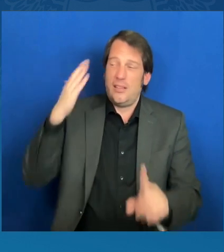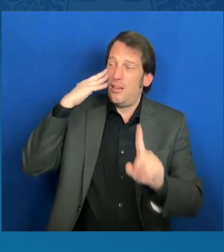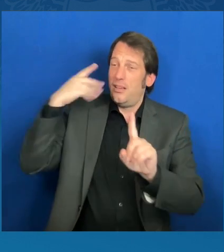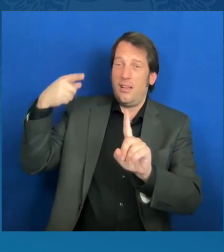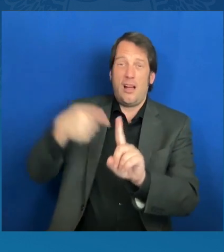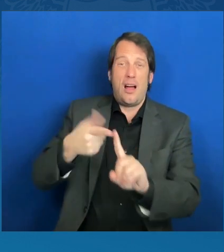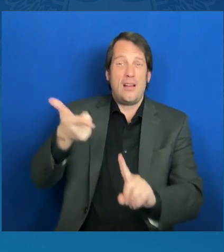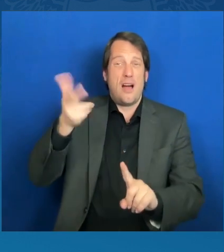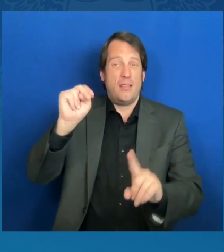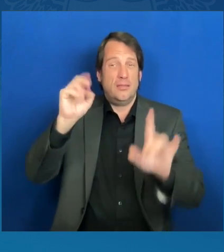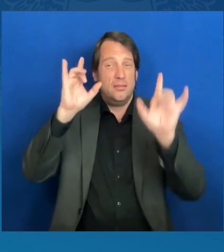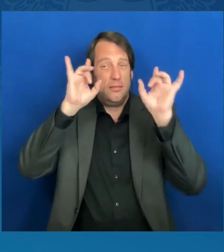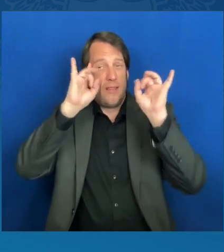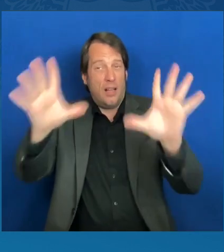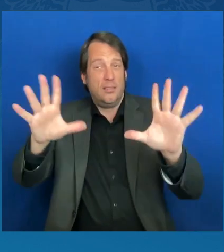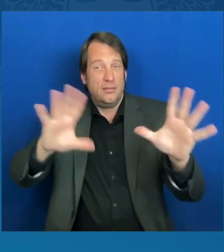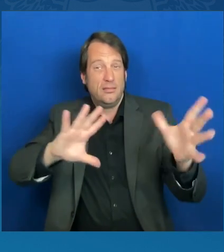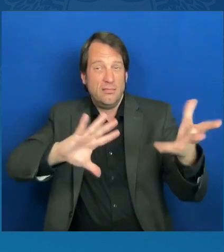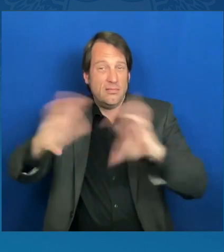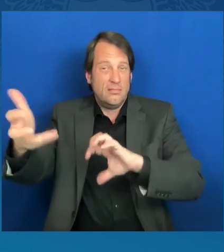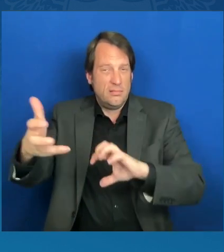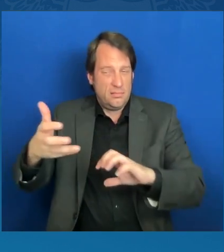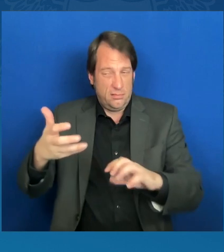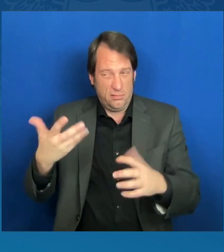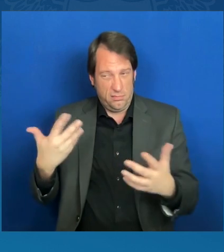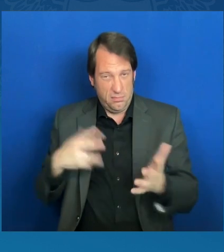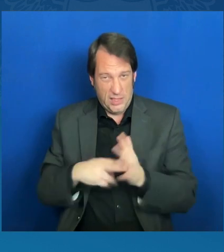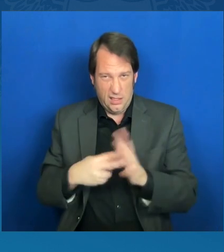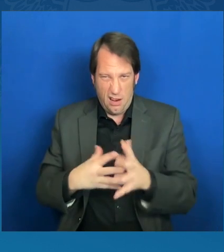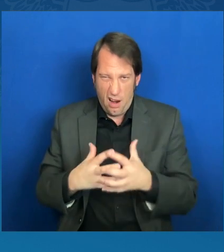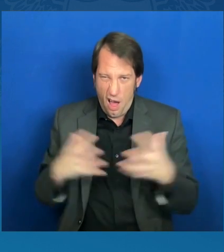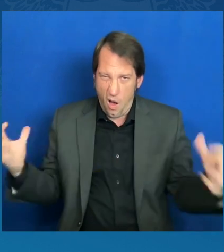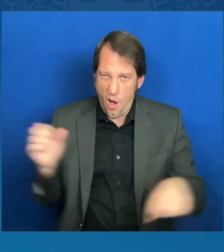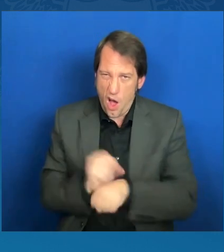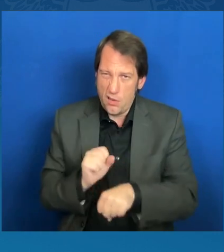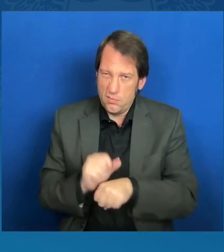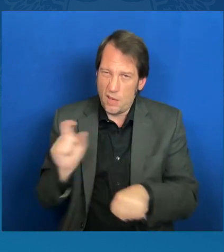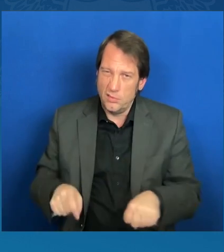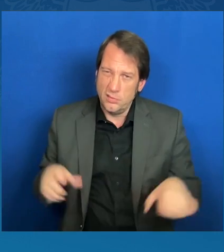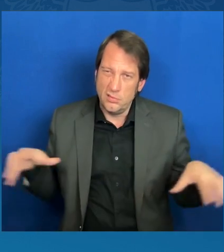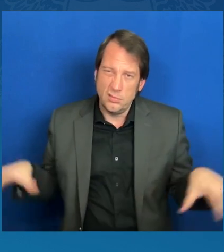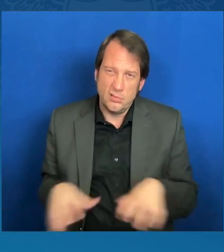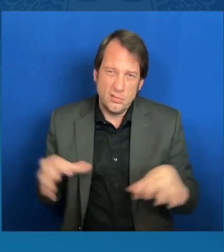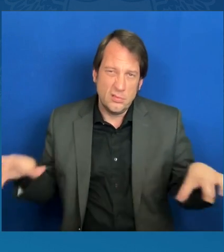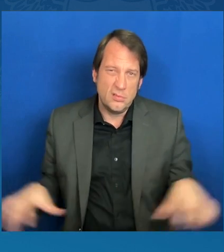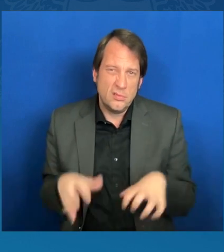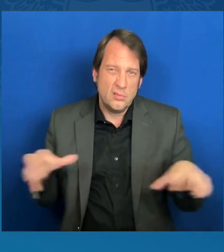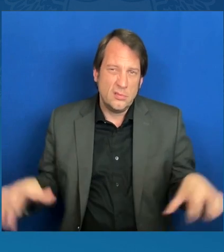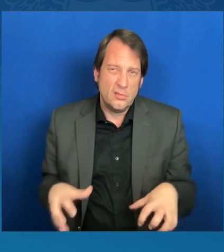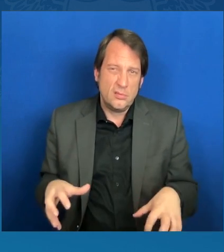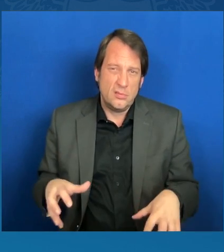And -- and it is about everything from what happens in this town -- I'm pointing to the direction of what I believe